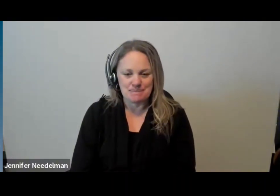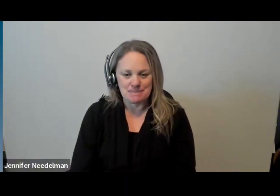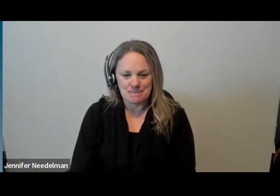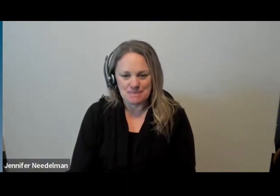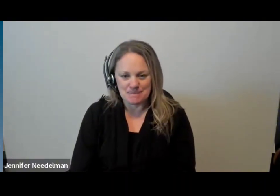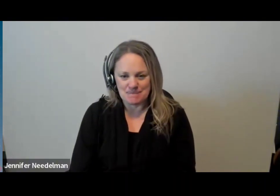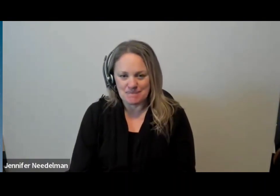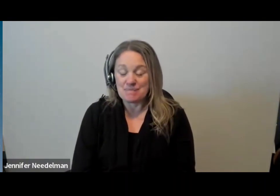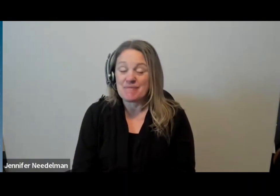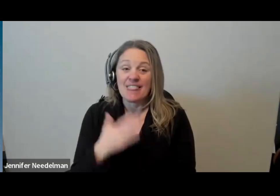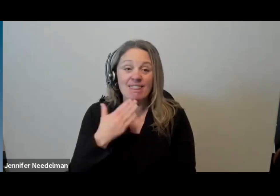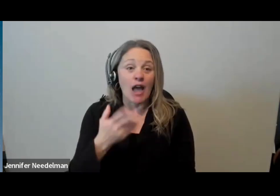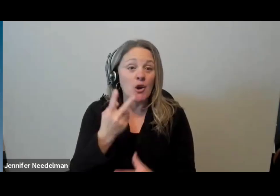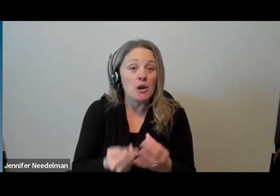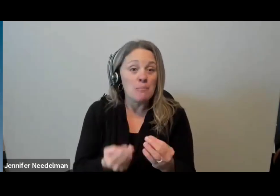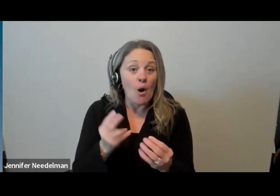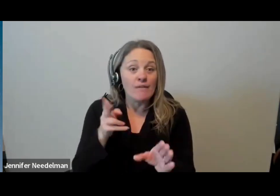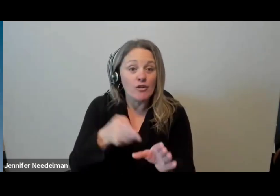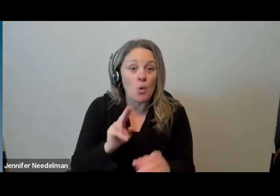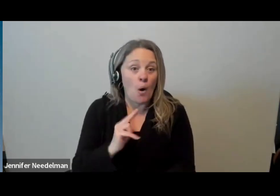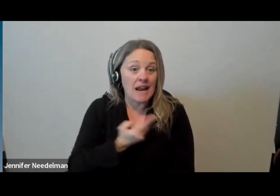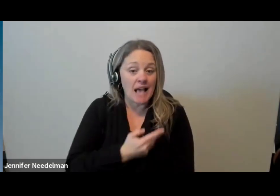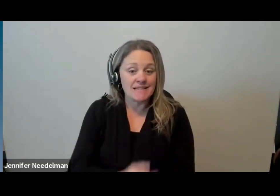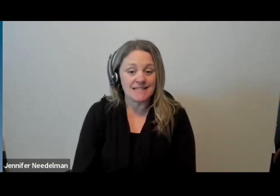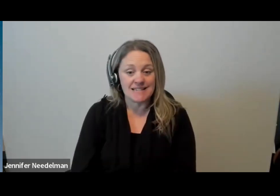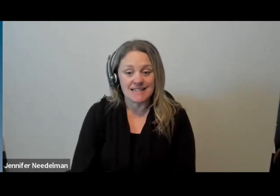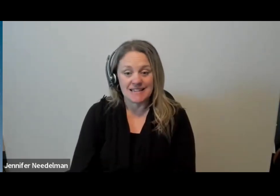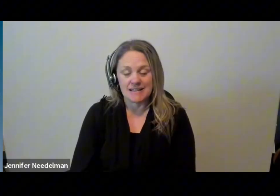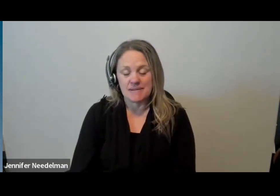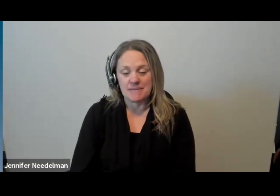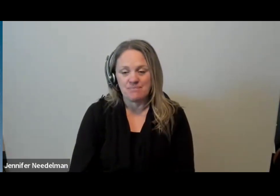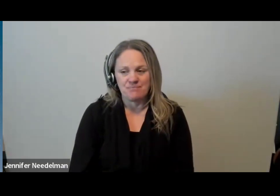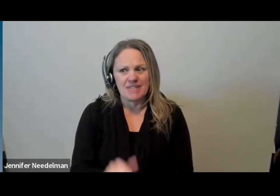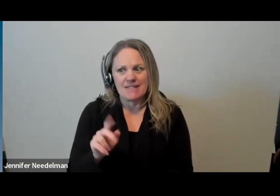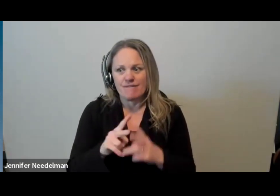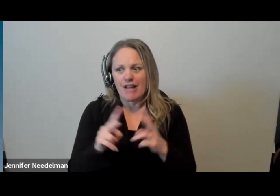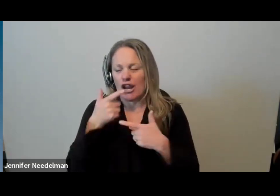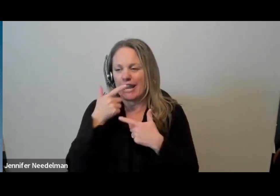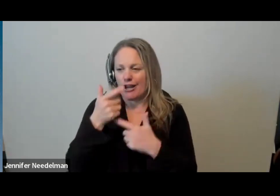And thank you both for joining us on this interesting topic. I am sure that many of the students